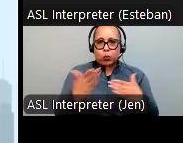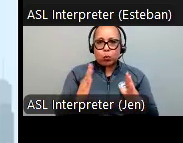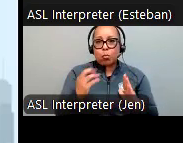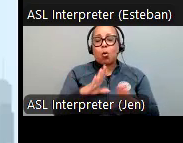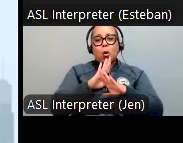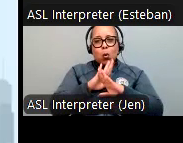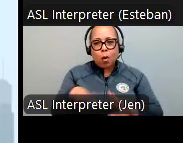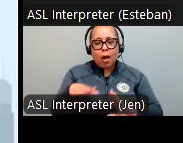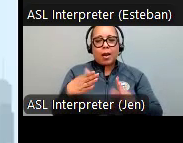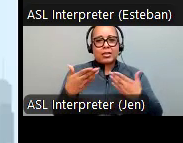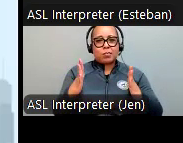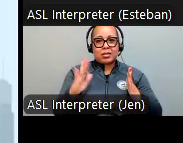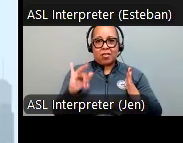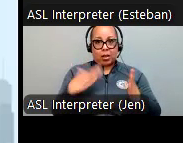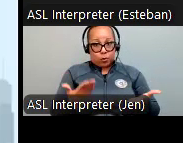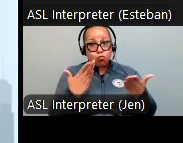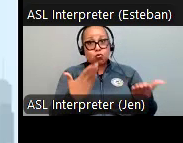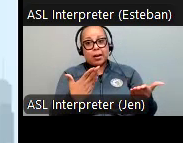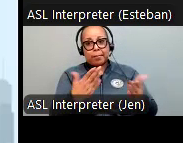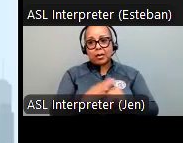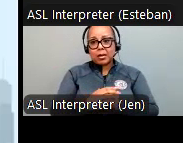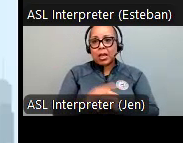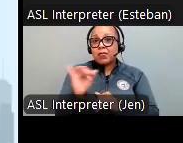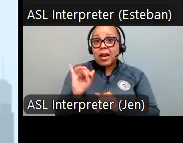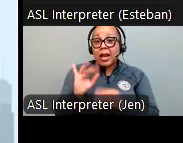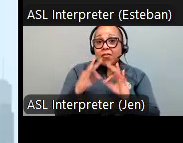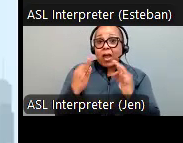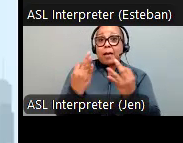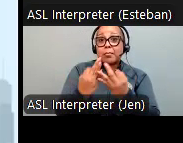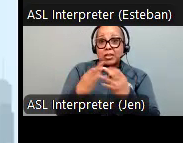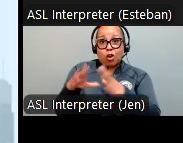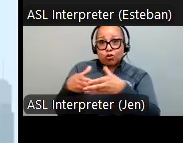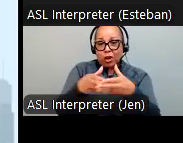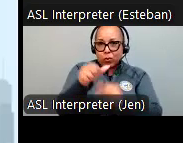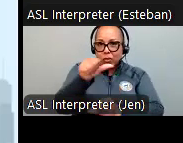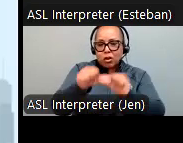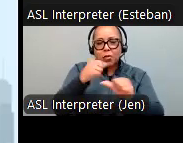space. That can be recommended if families are traveling with each other, maybe recommend more